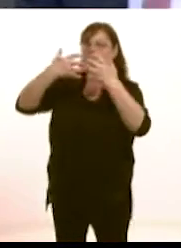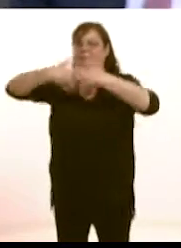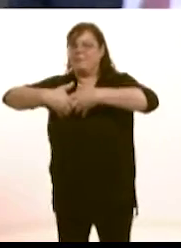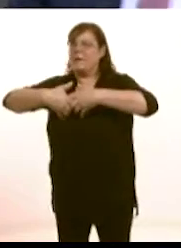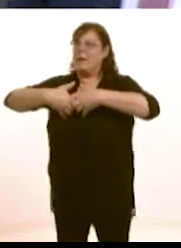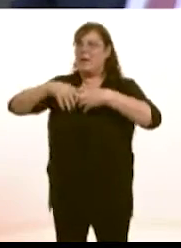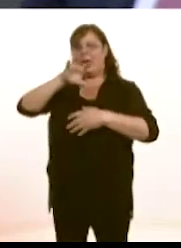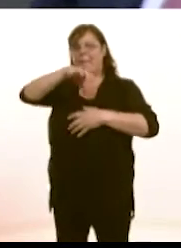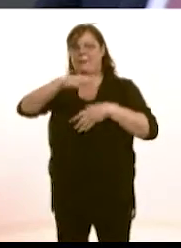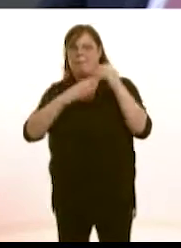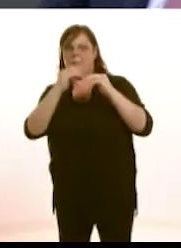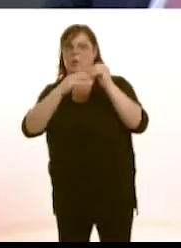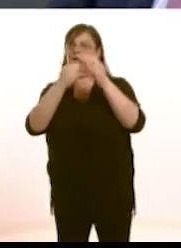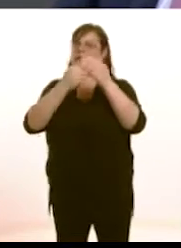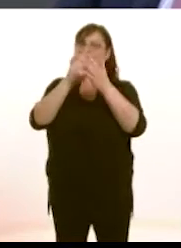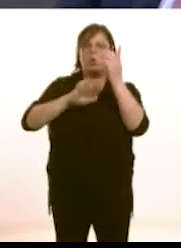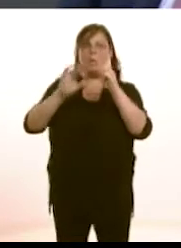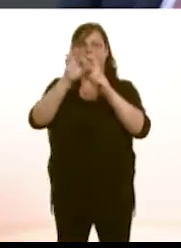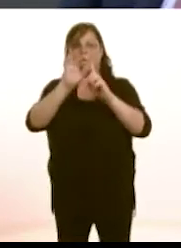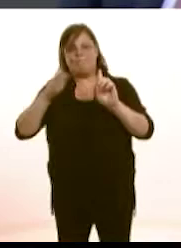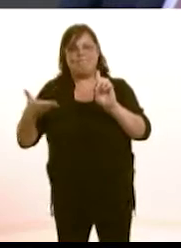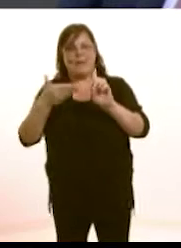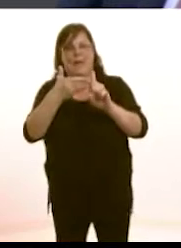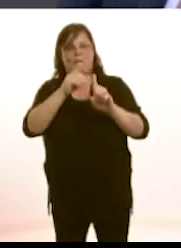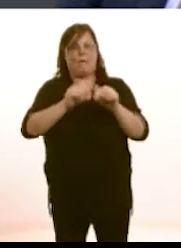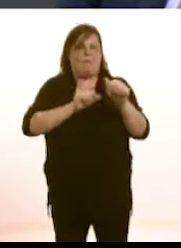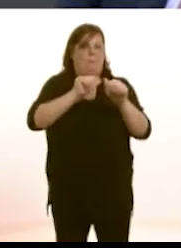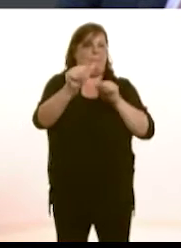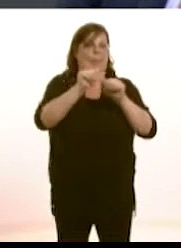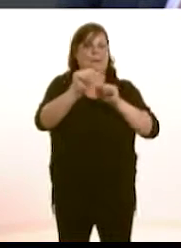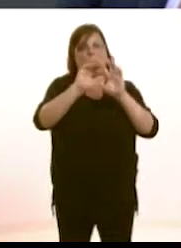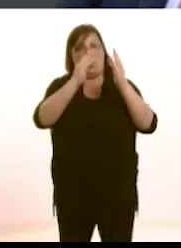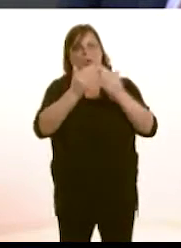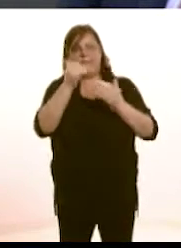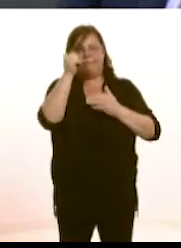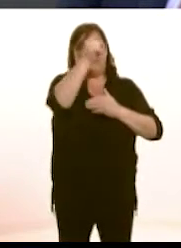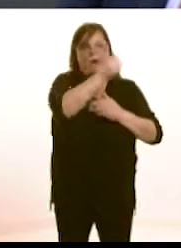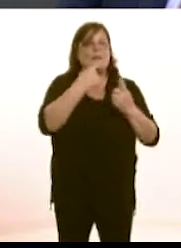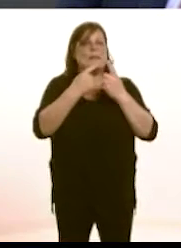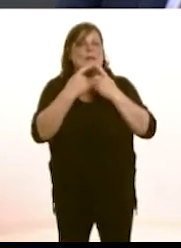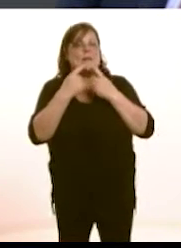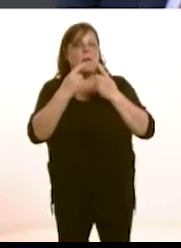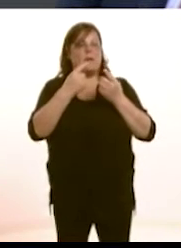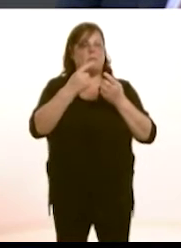The campus aims to build world-leading expertise in data science and benefit from faster, richer